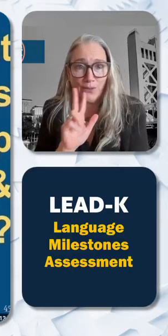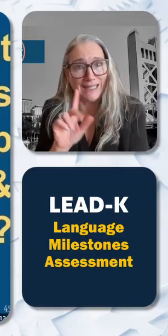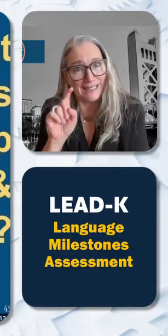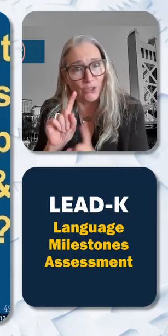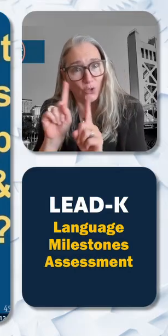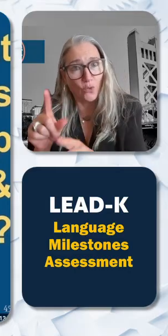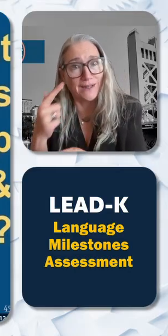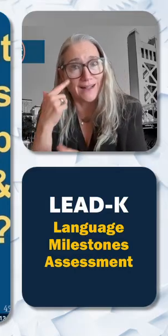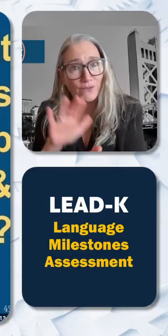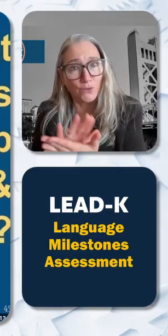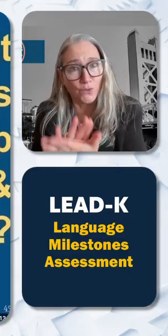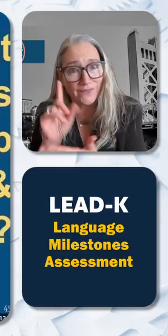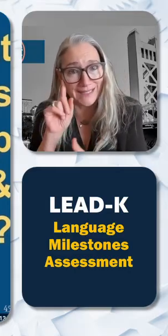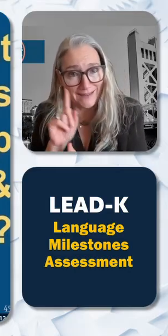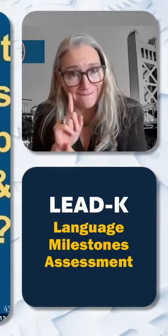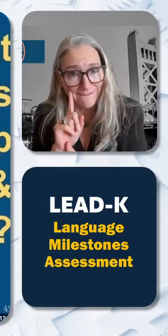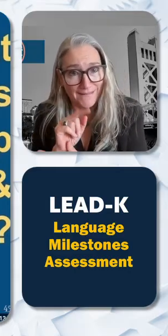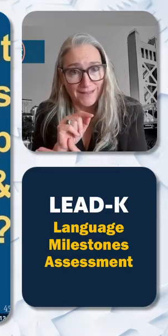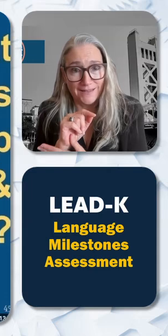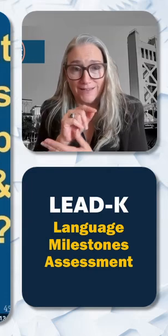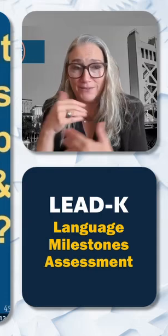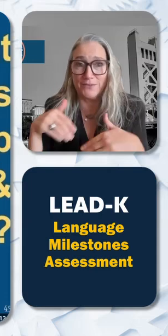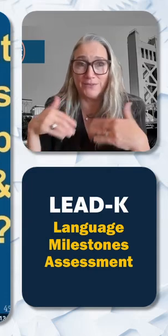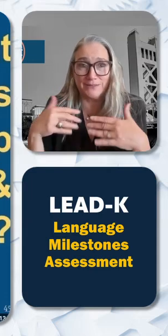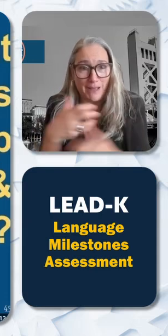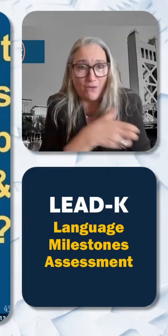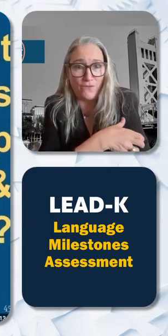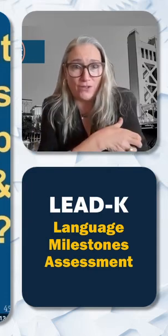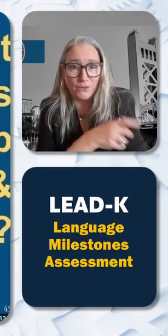For their two deaf children, who are the ages 2 or 3,